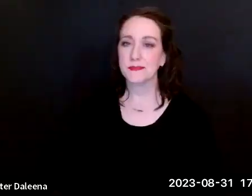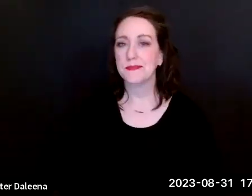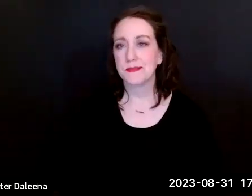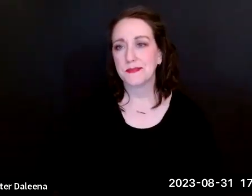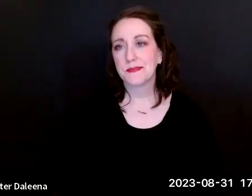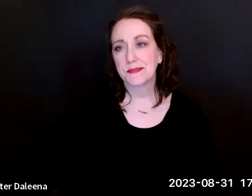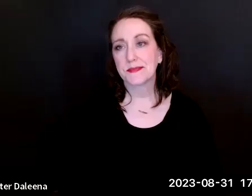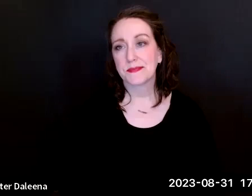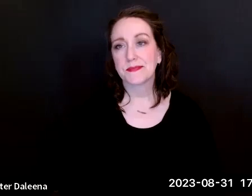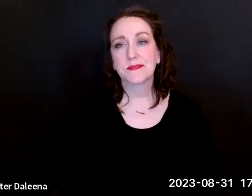all right thank you Ted